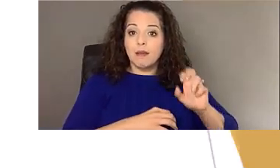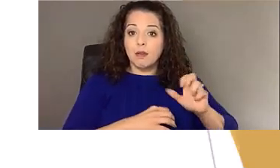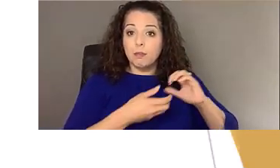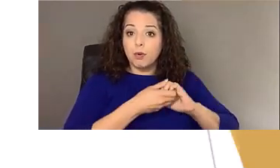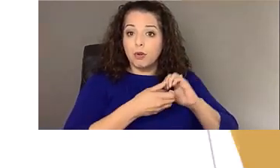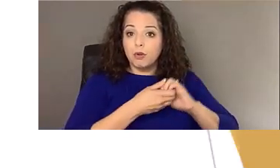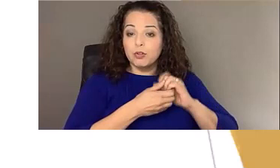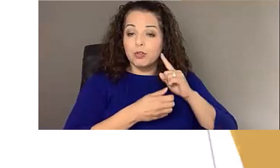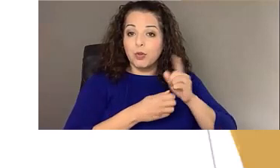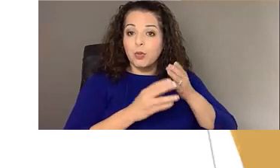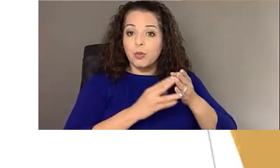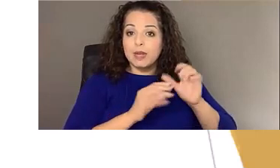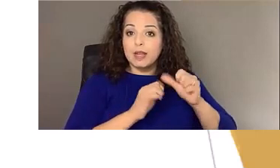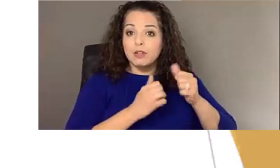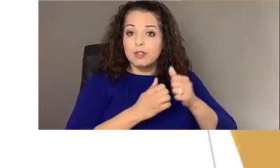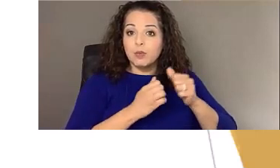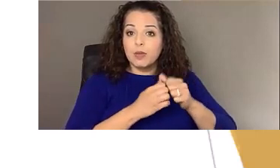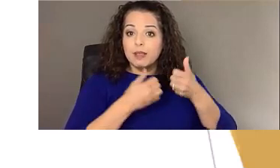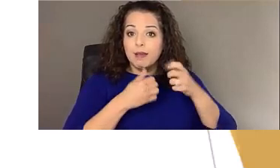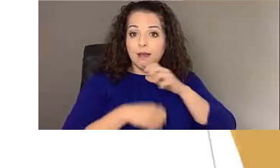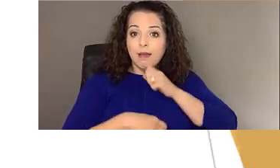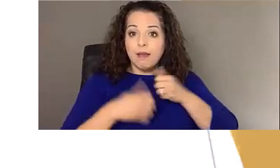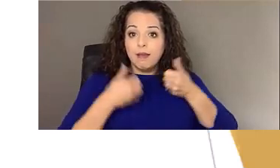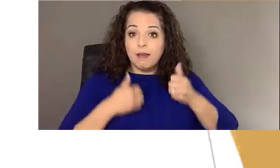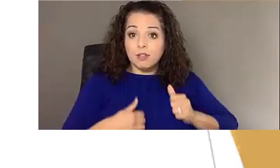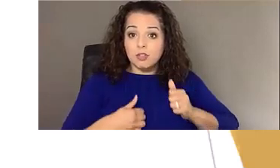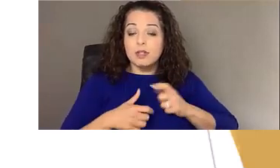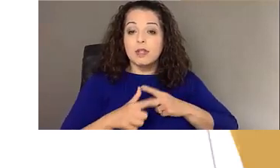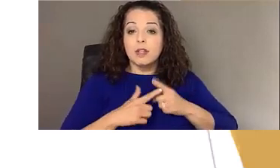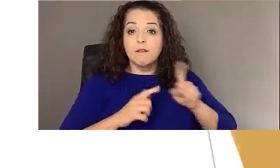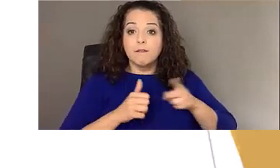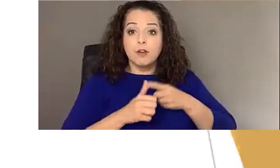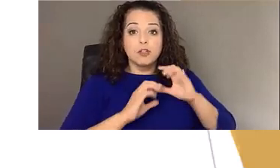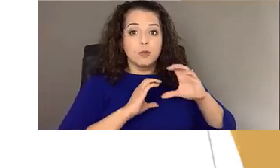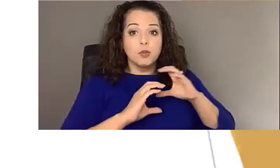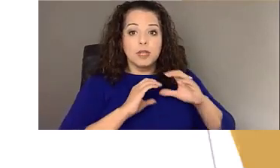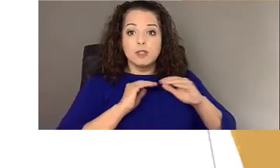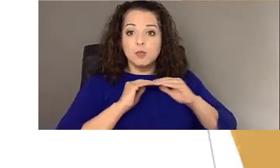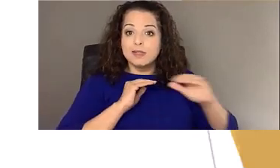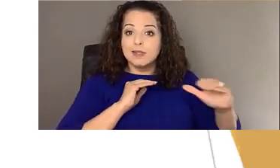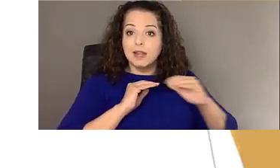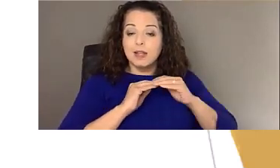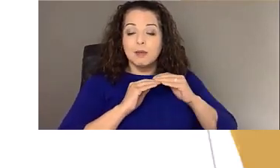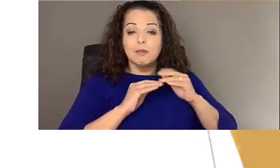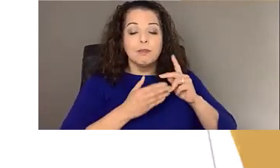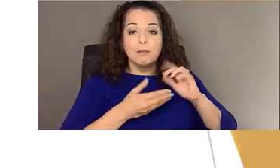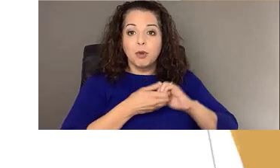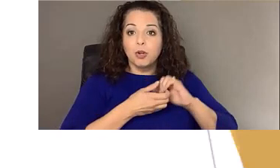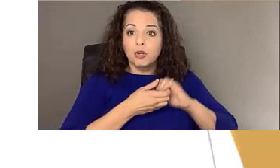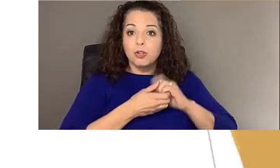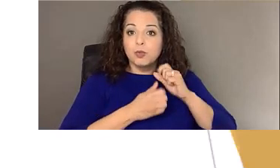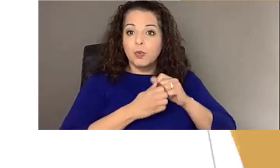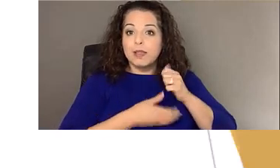First, communicating regularly with study partners and interventionists is very helpful for identifying